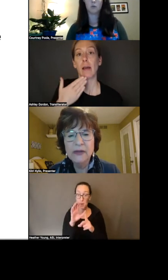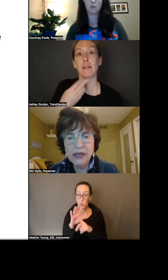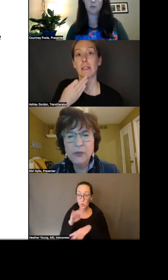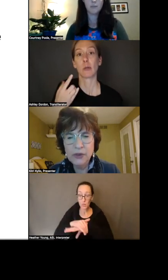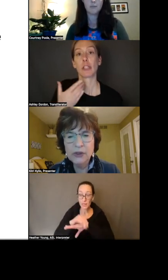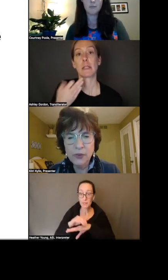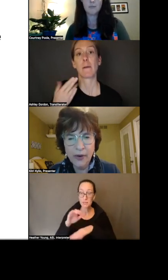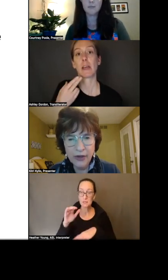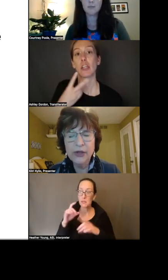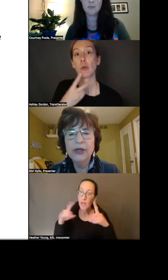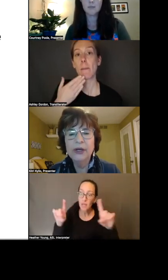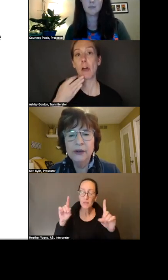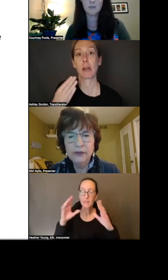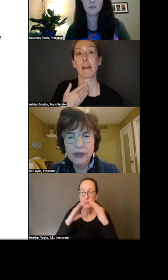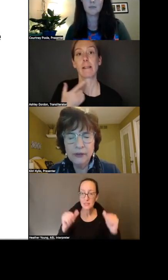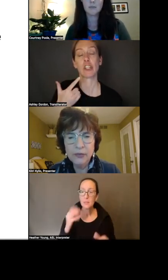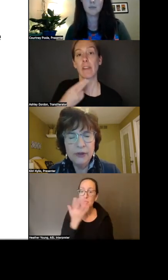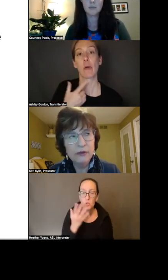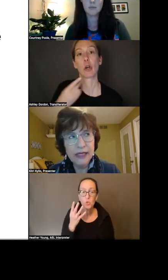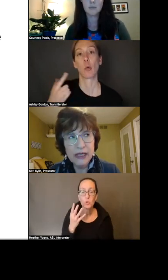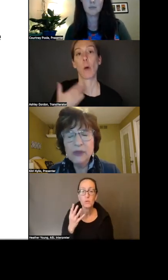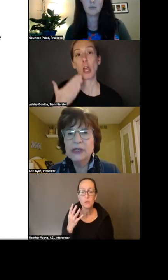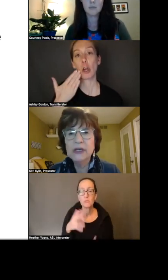They would acquire language